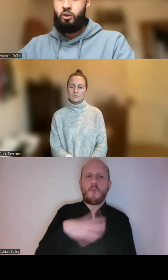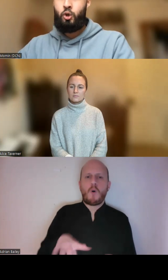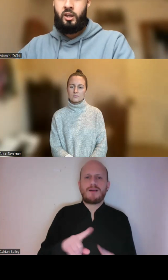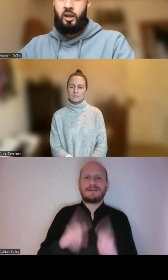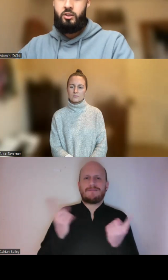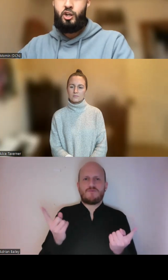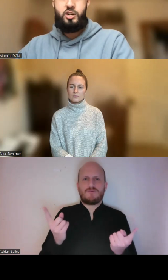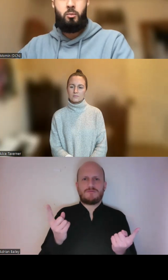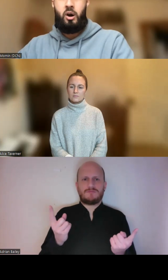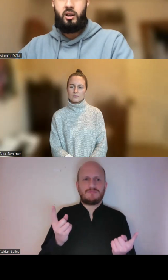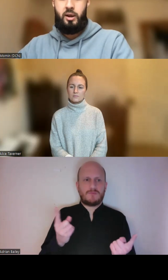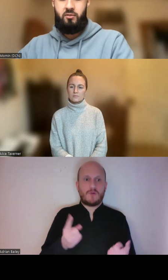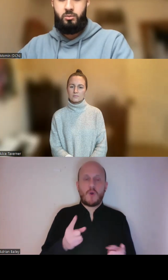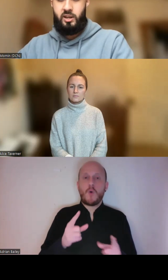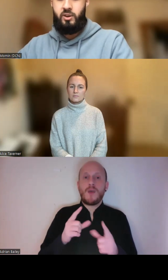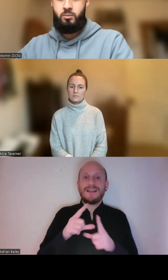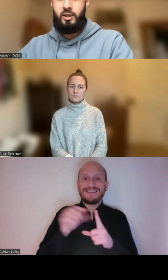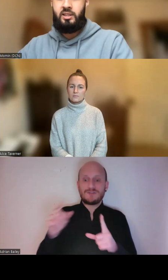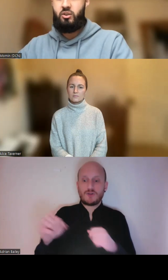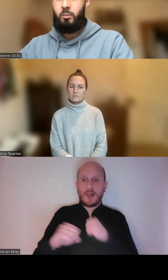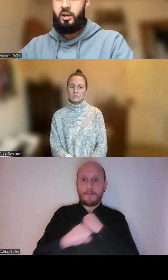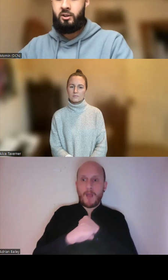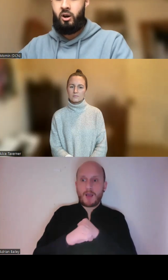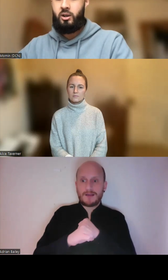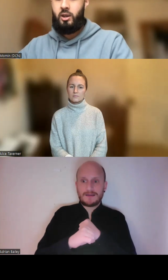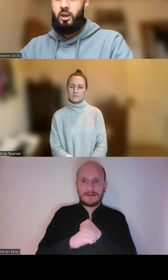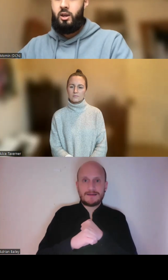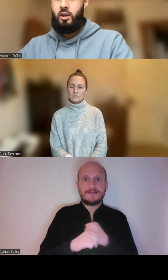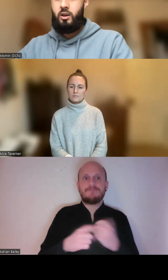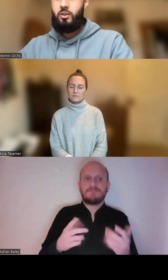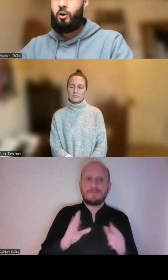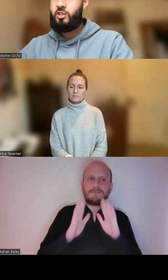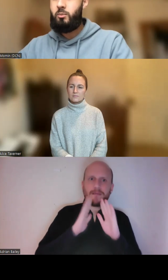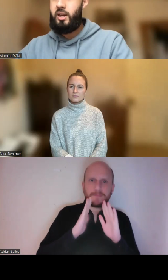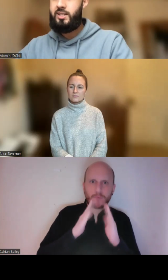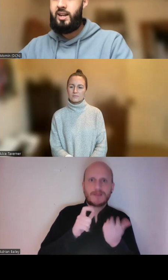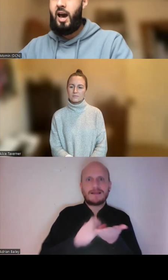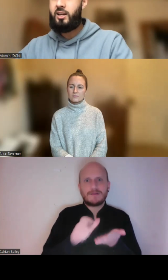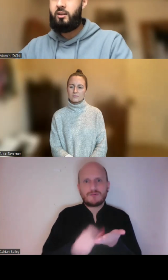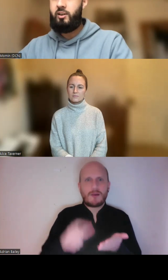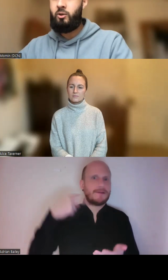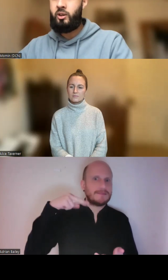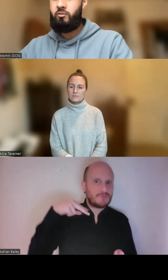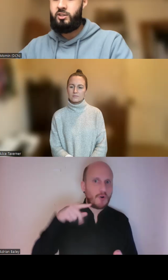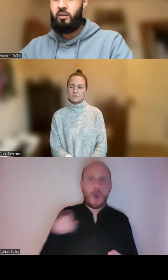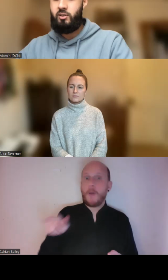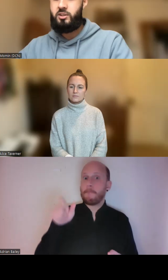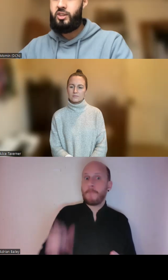When you're looking at the digital marketing platforms like Facebook, Instagram, and TikTok the customer isn't actively looking for your service.